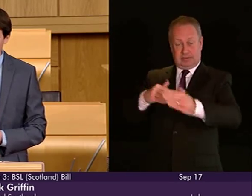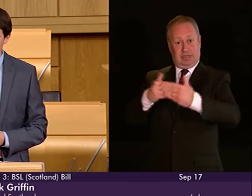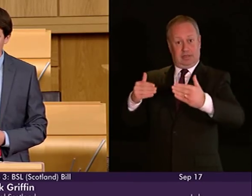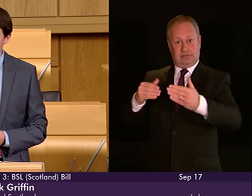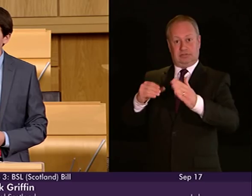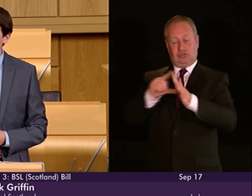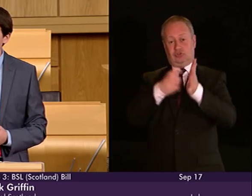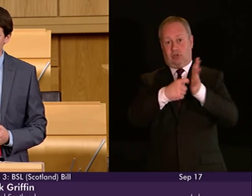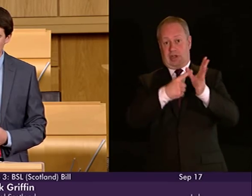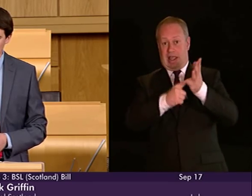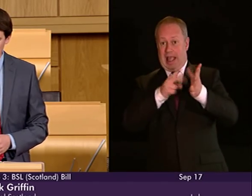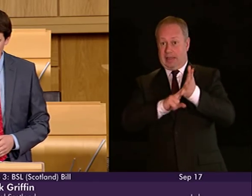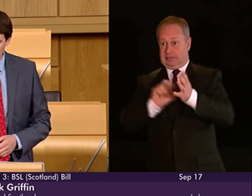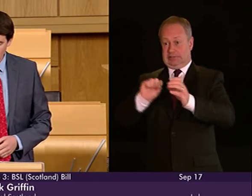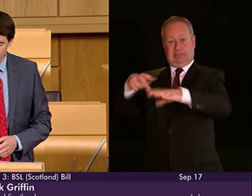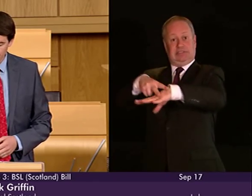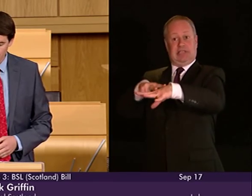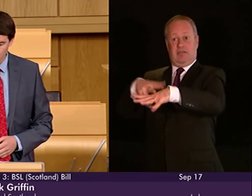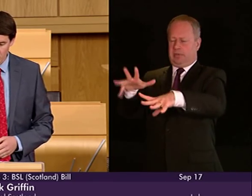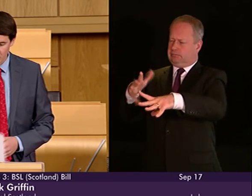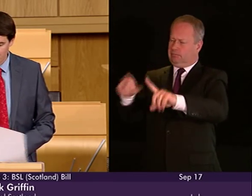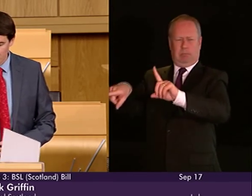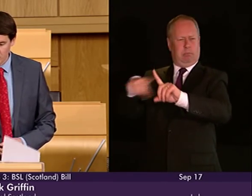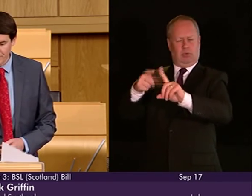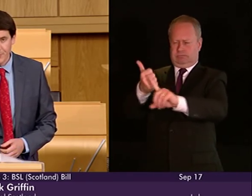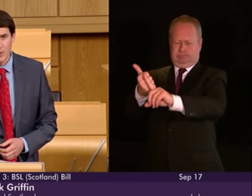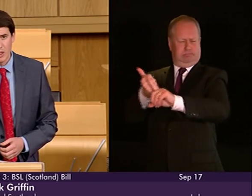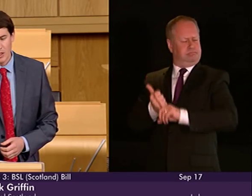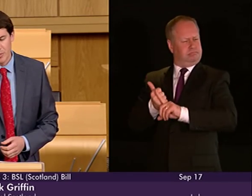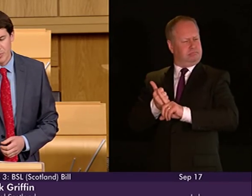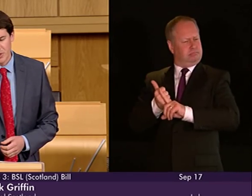Dr Allan, and his officials approached the bill.